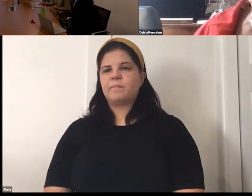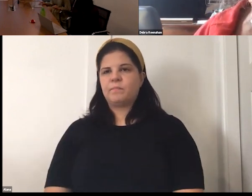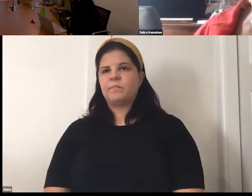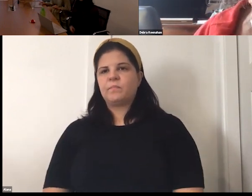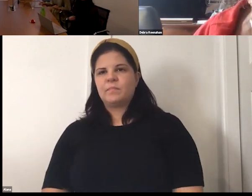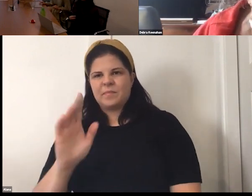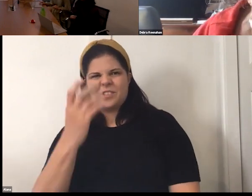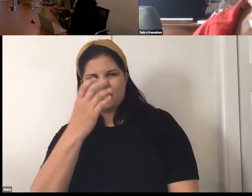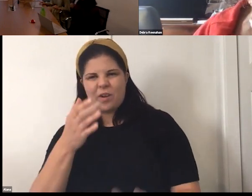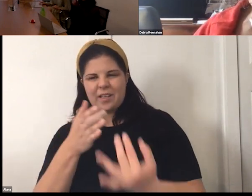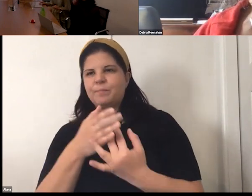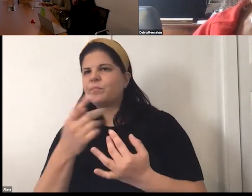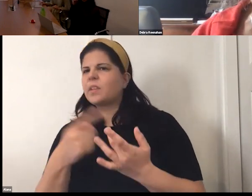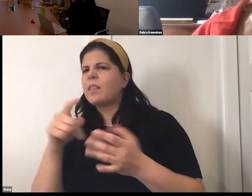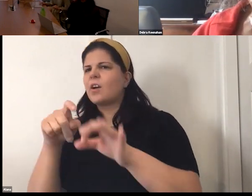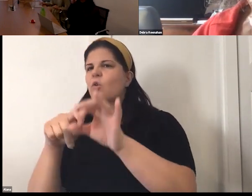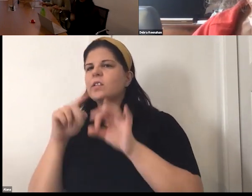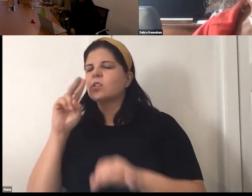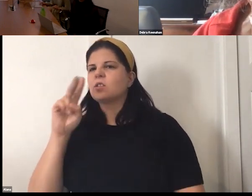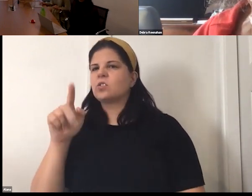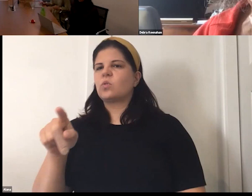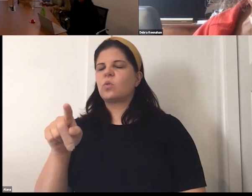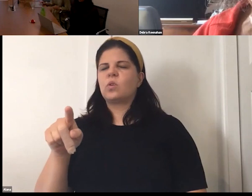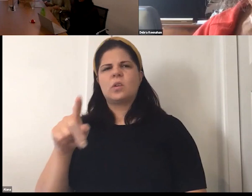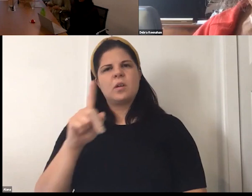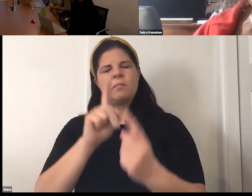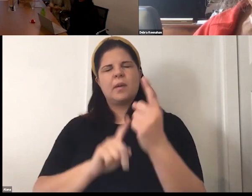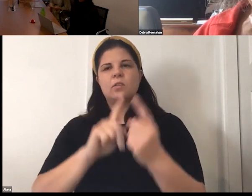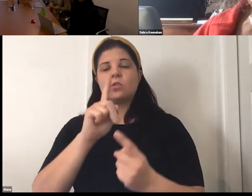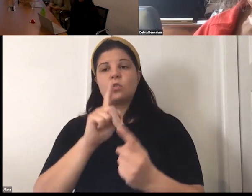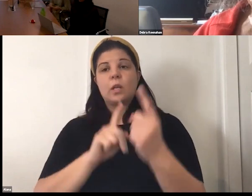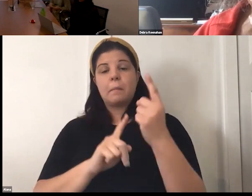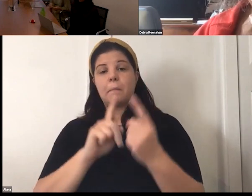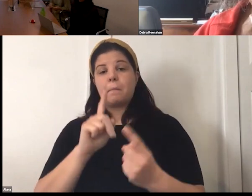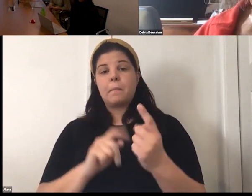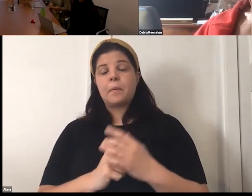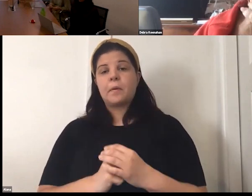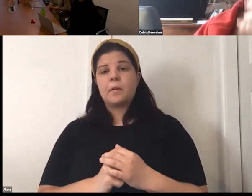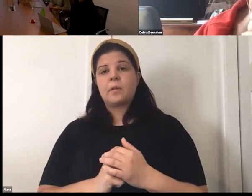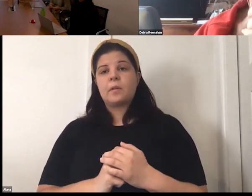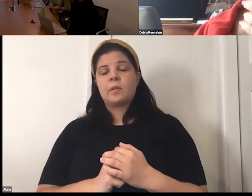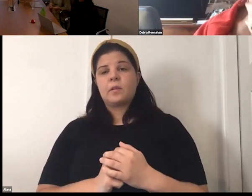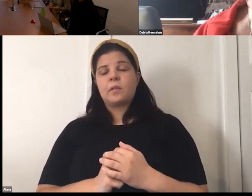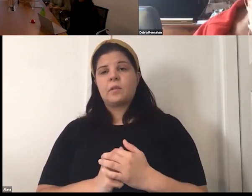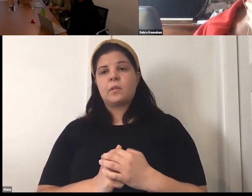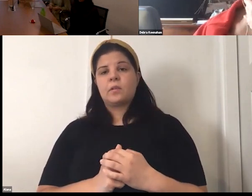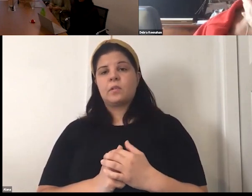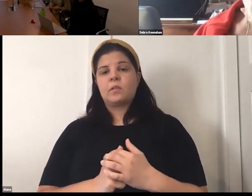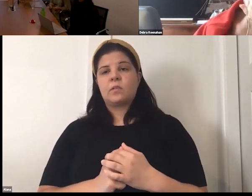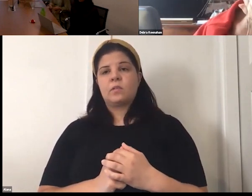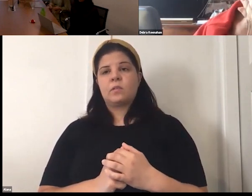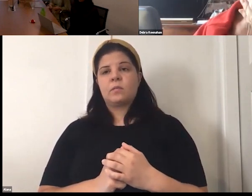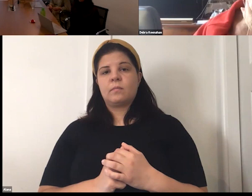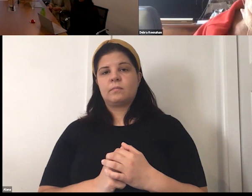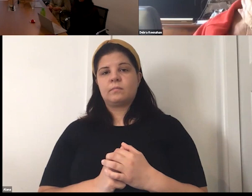There was a question whether the mentorship was from - Alannah, "Is the mentorship grant